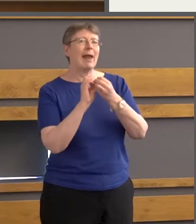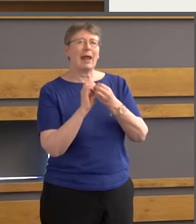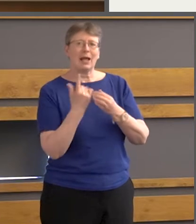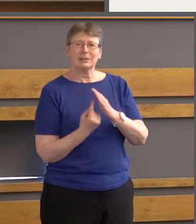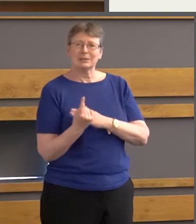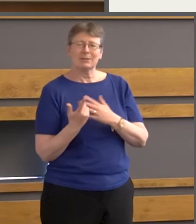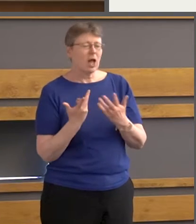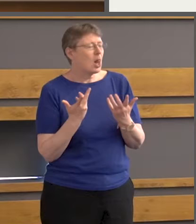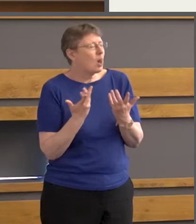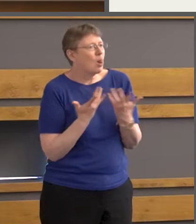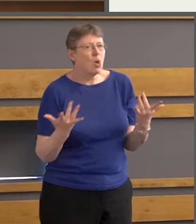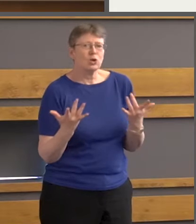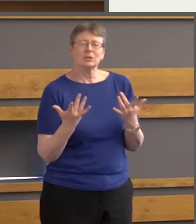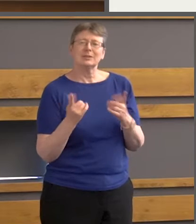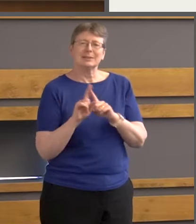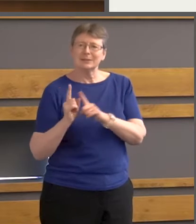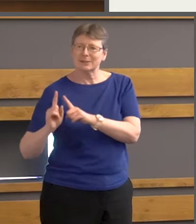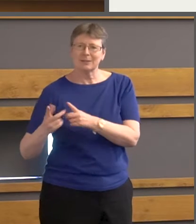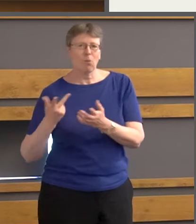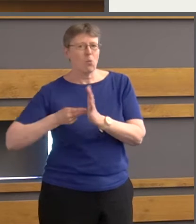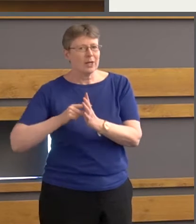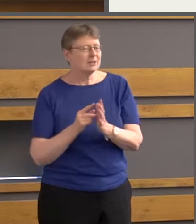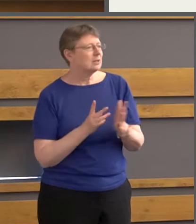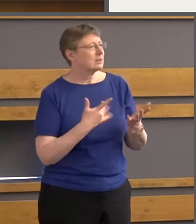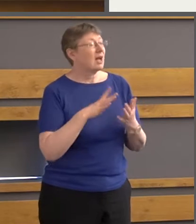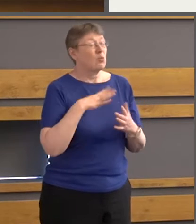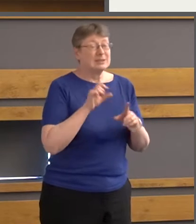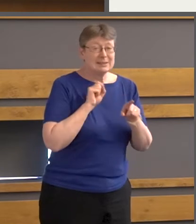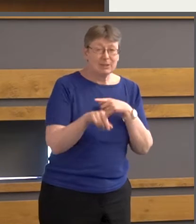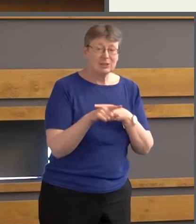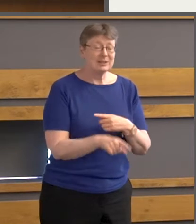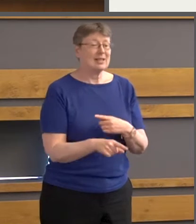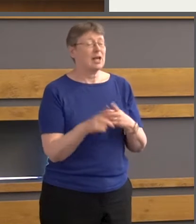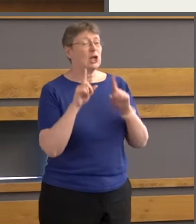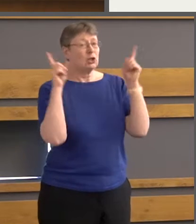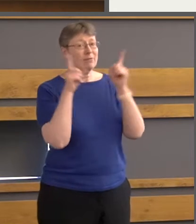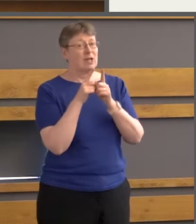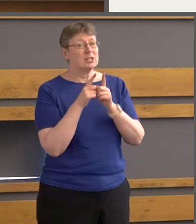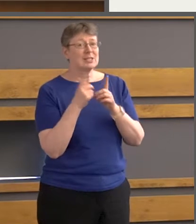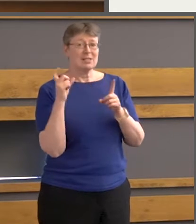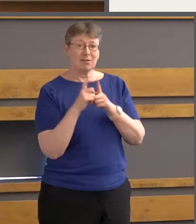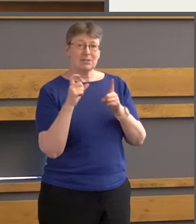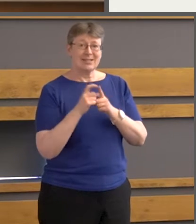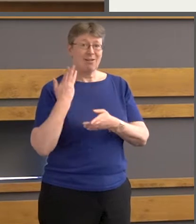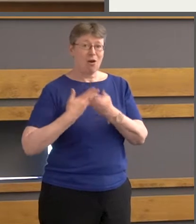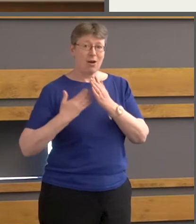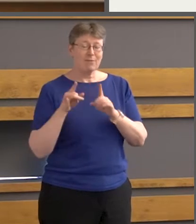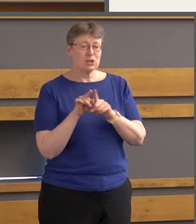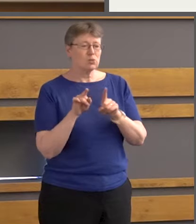of individuals and organizations. And I particularly want to mention the University of Dundee archives and also Verdant Works